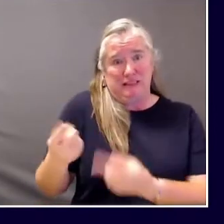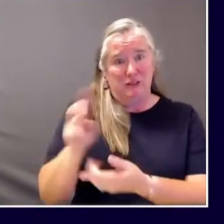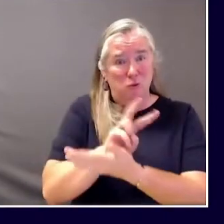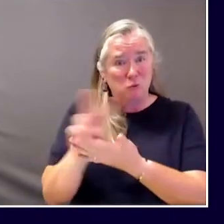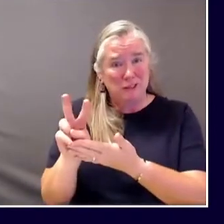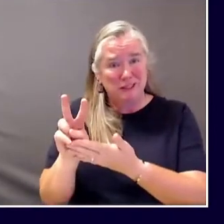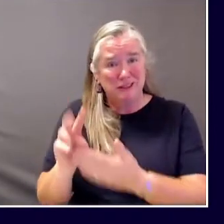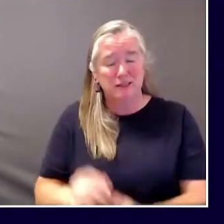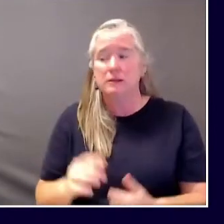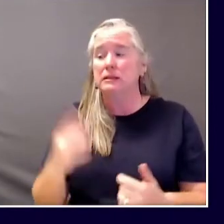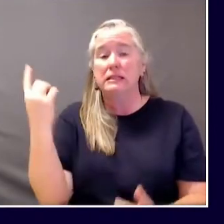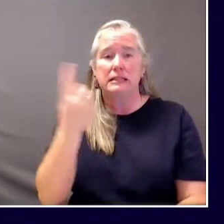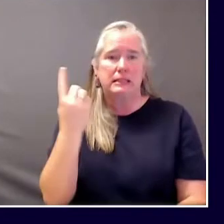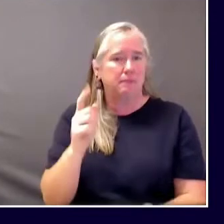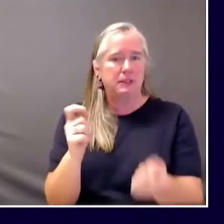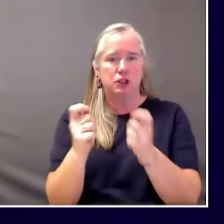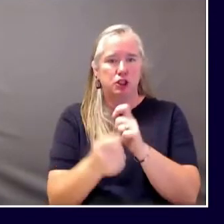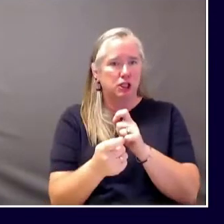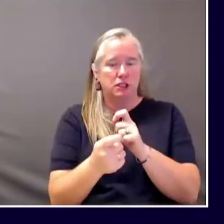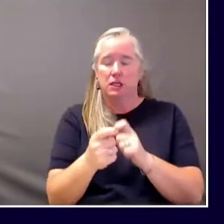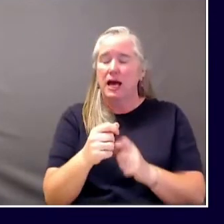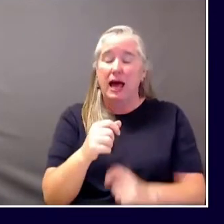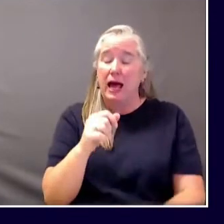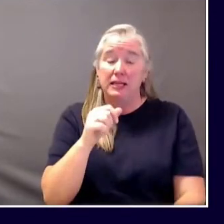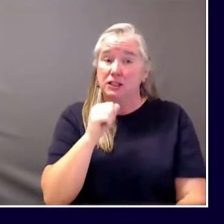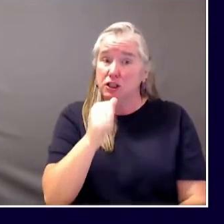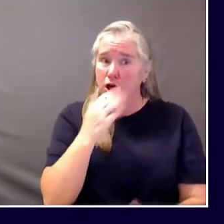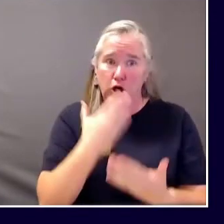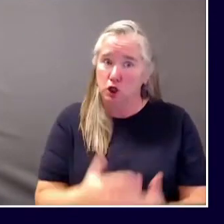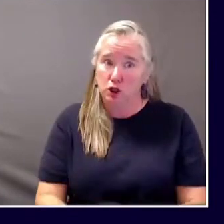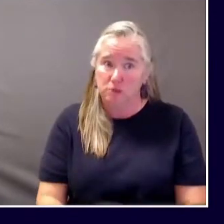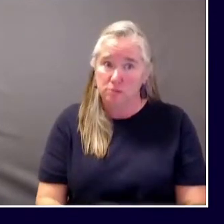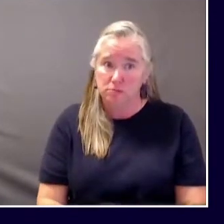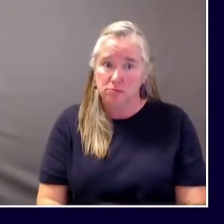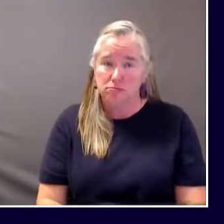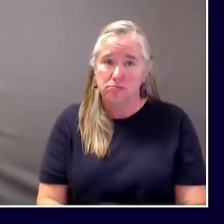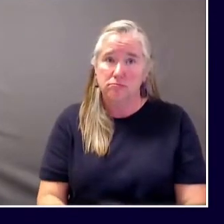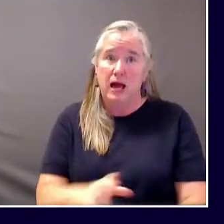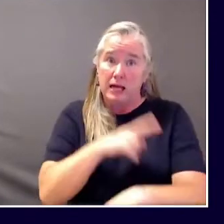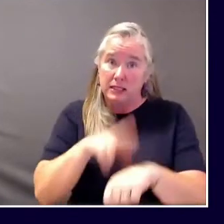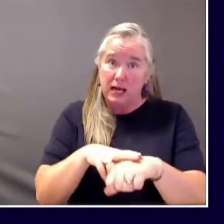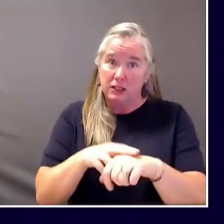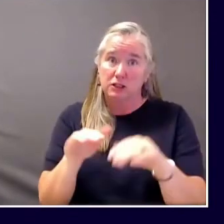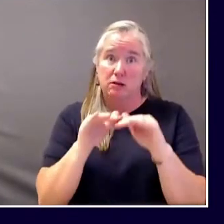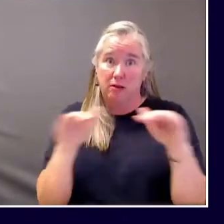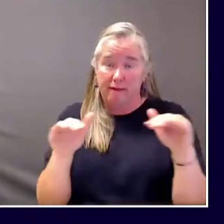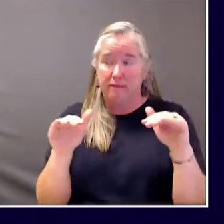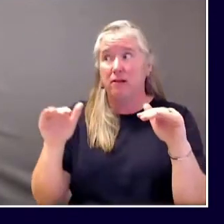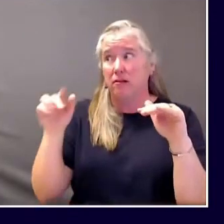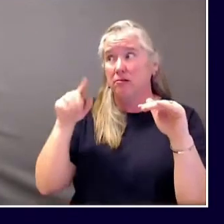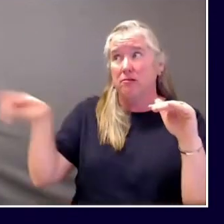something's happening and it's not good